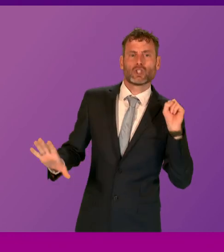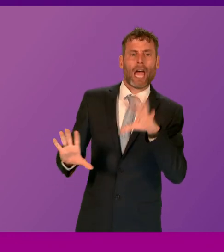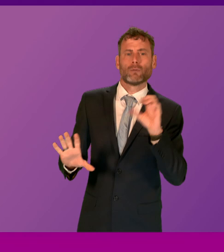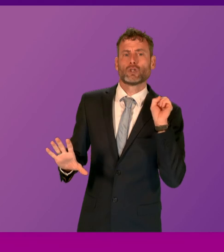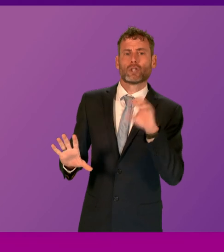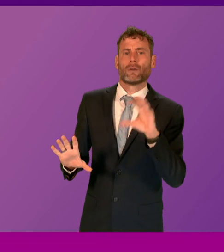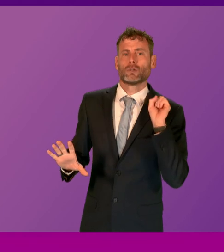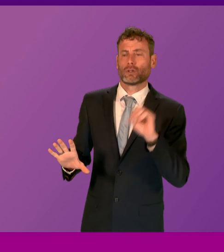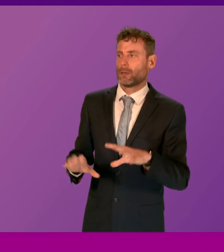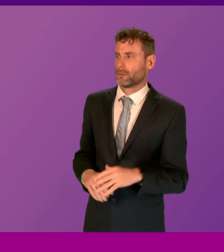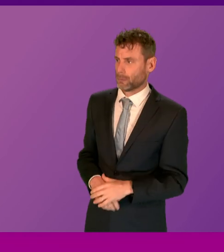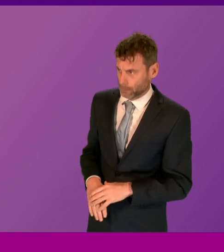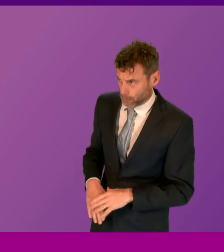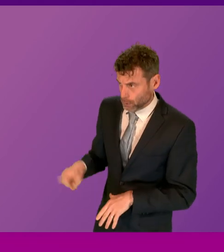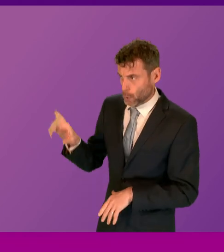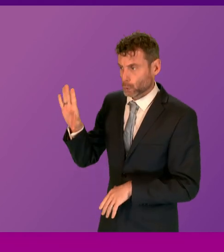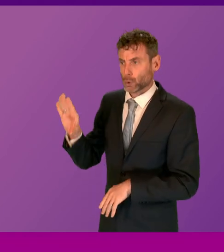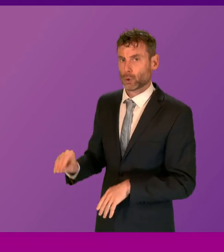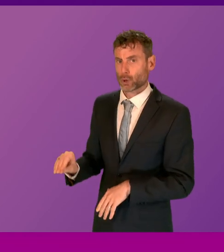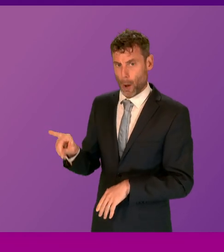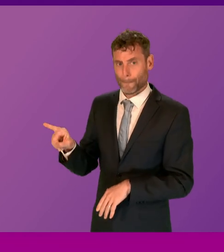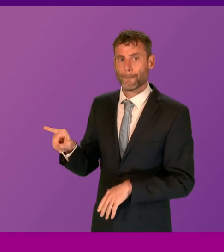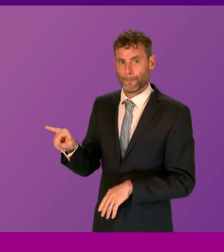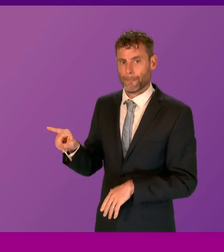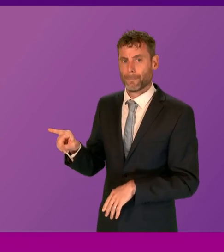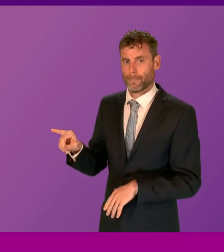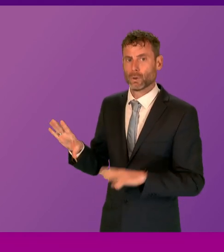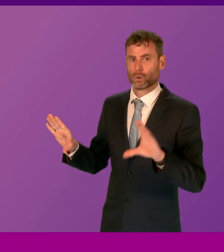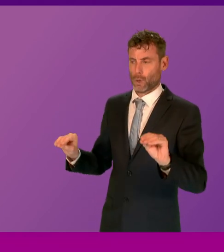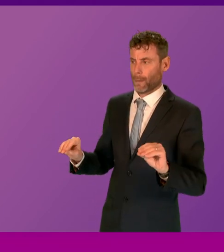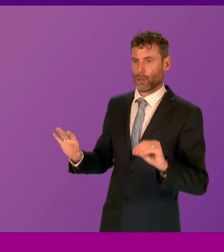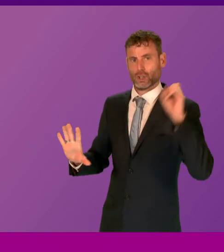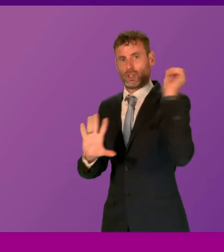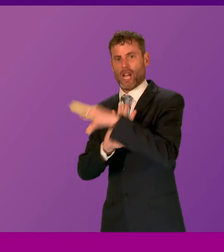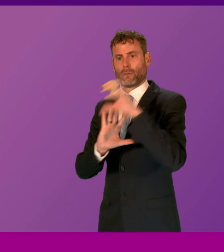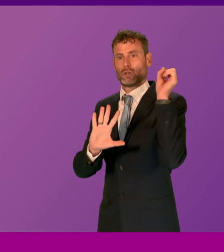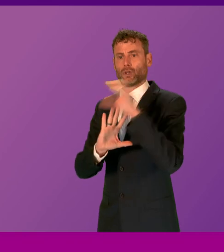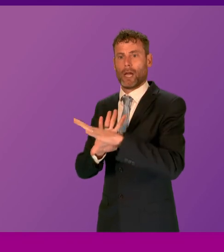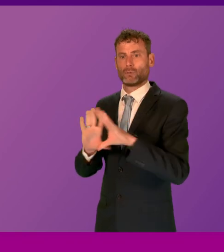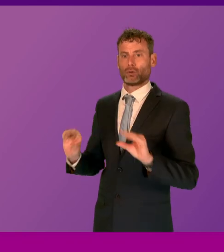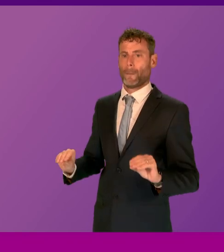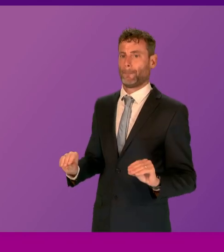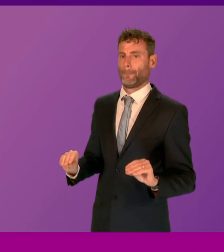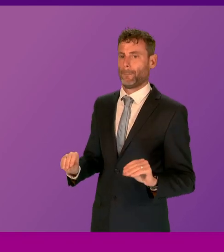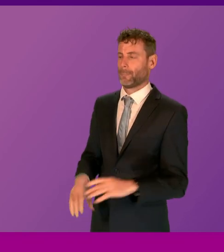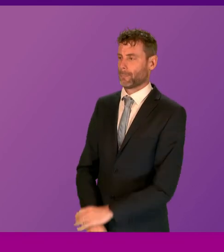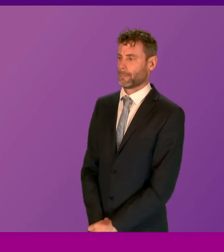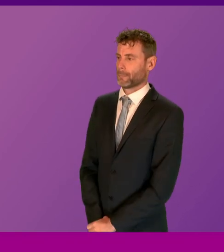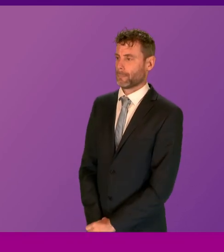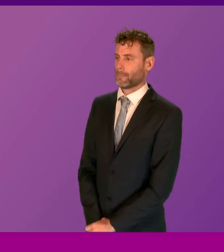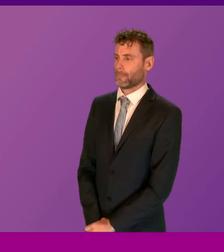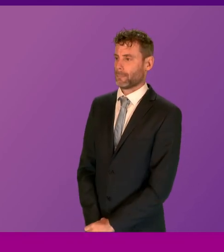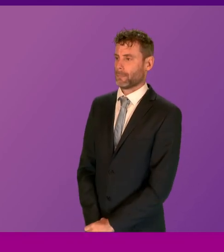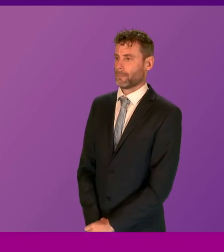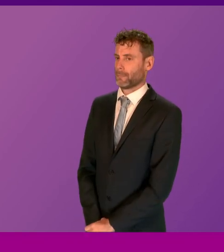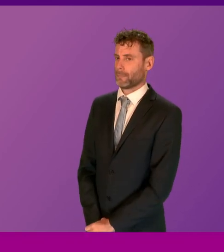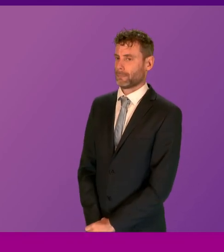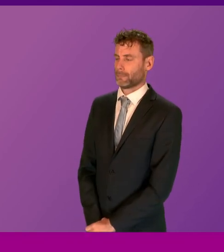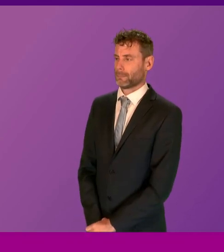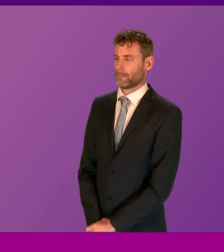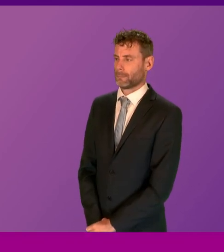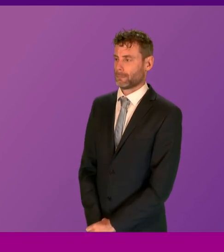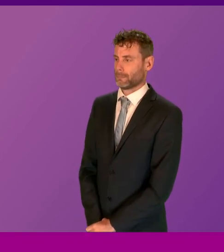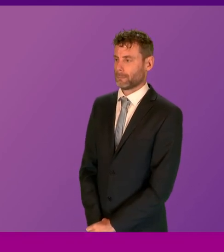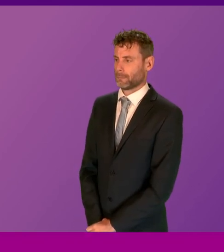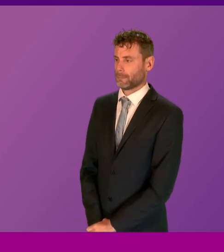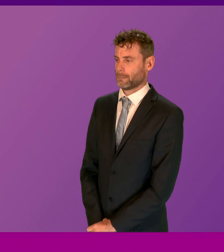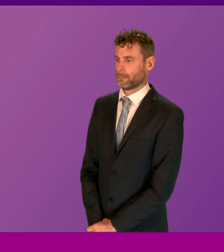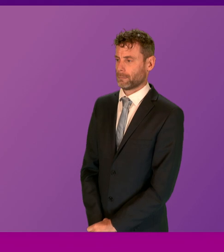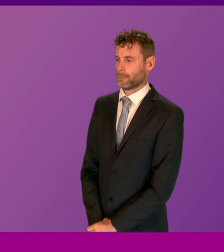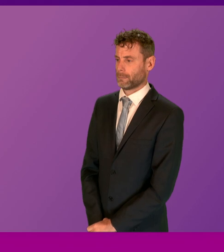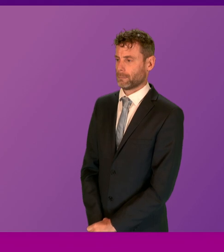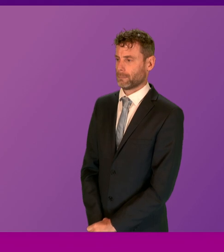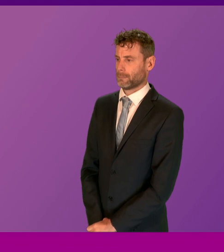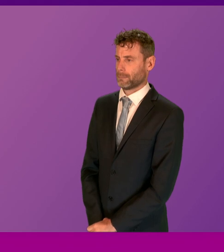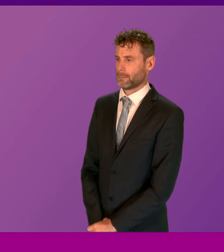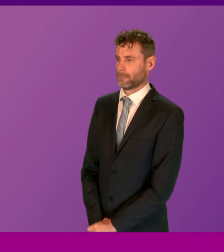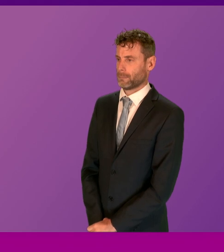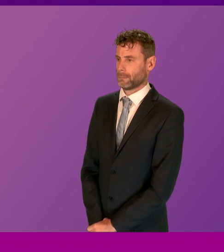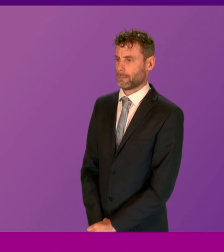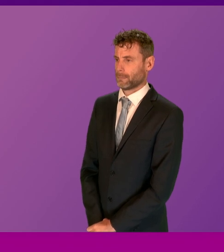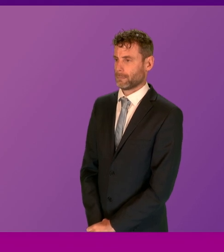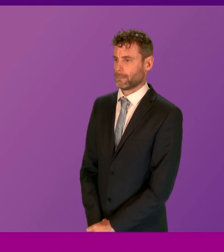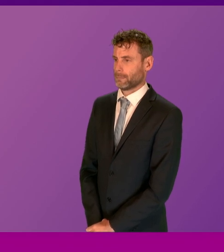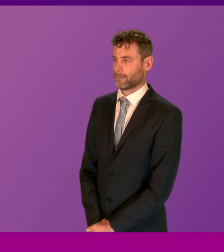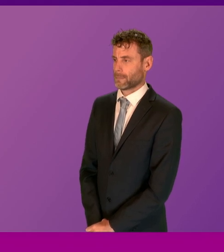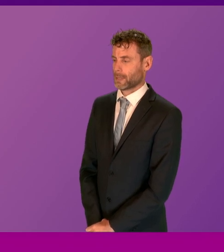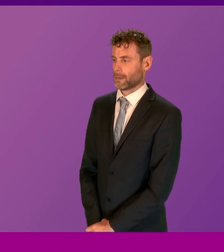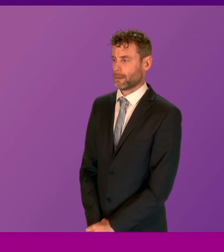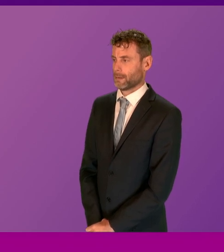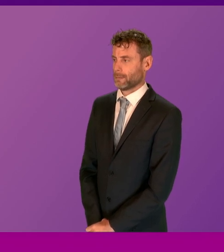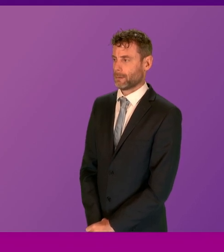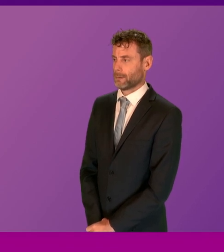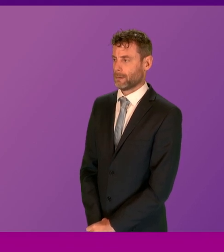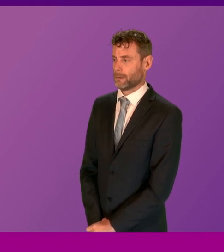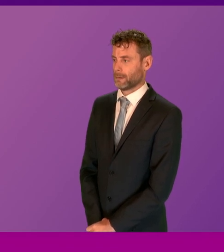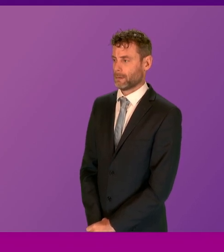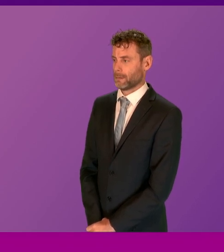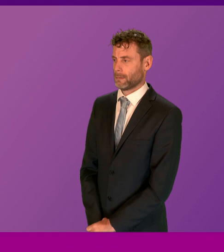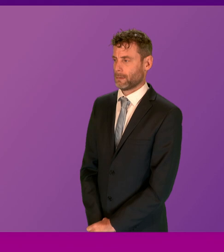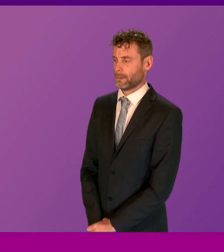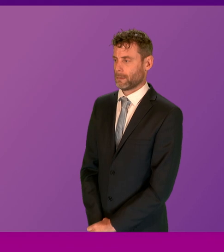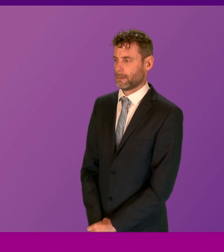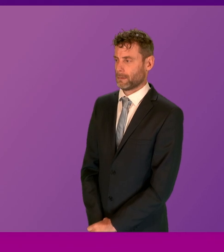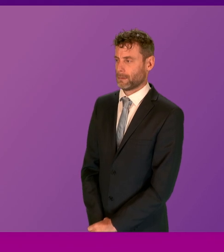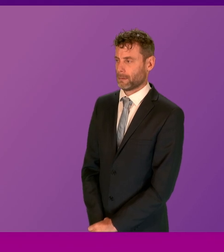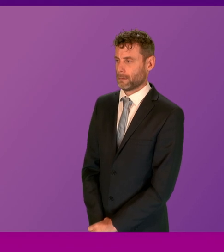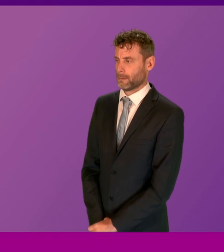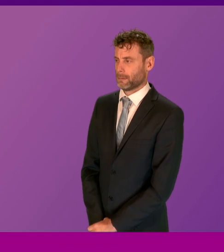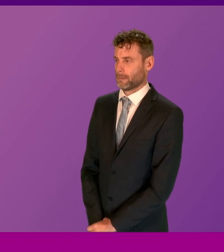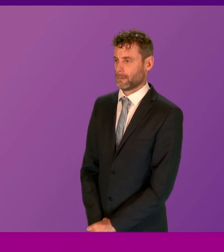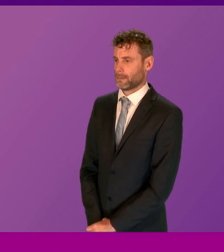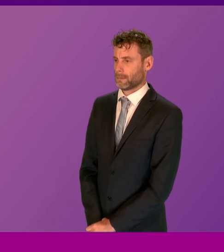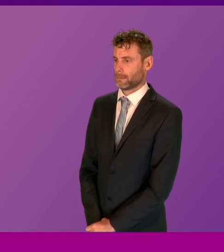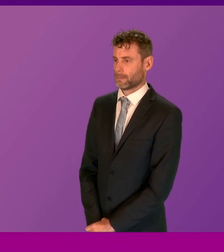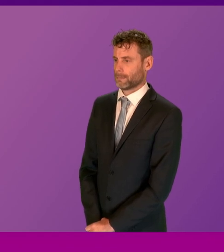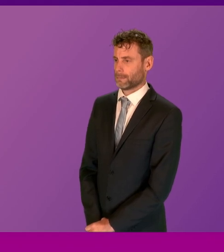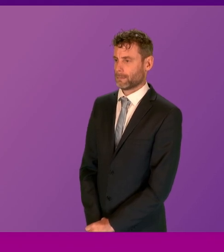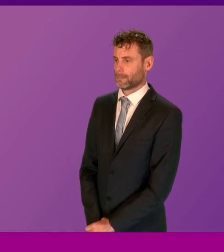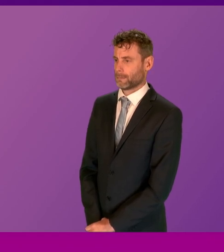I suspend the meeting briefly.